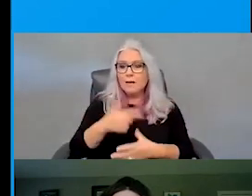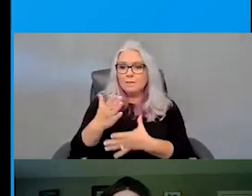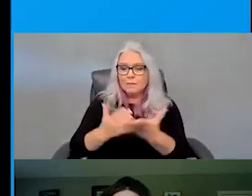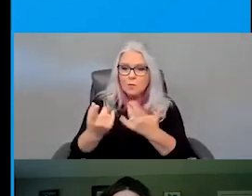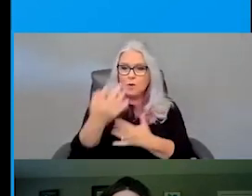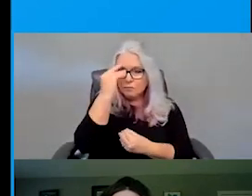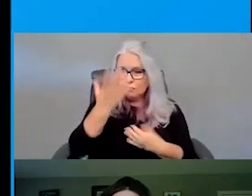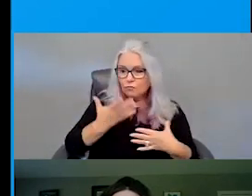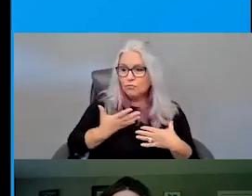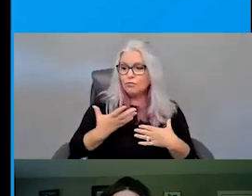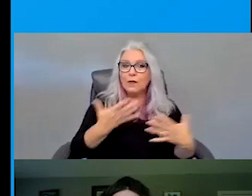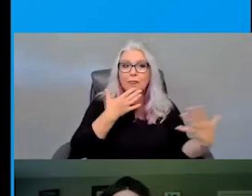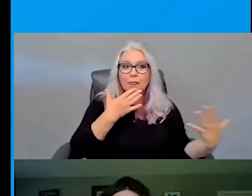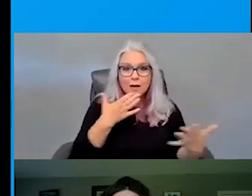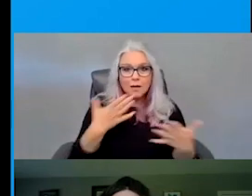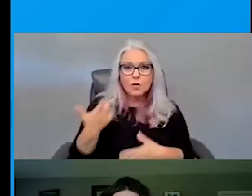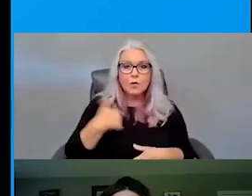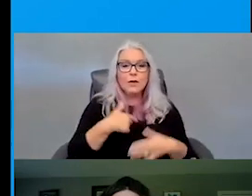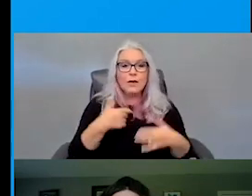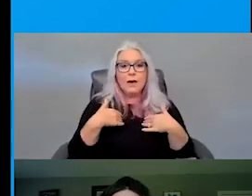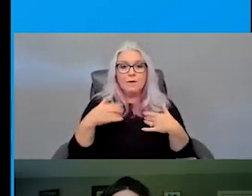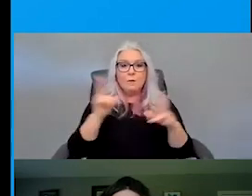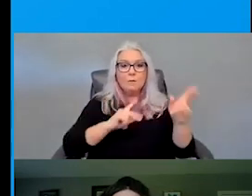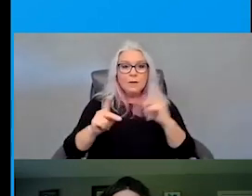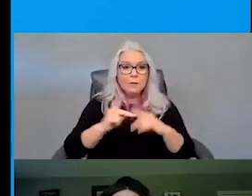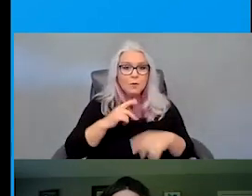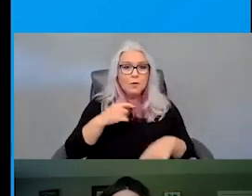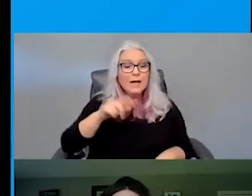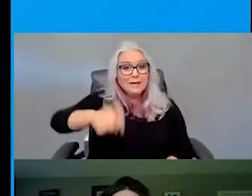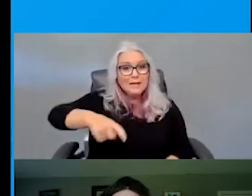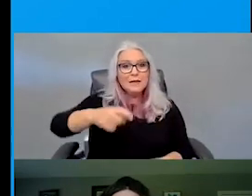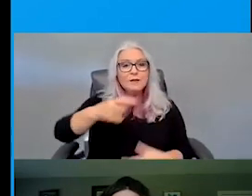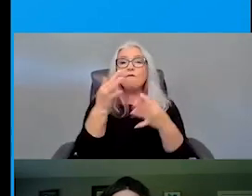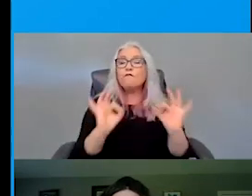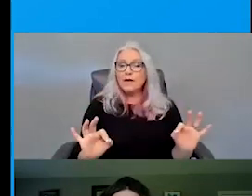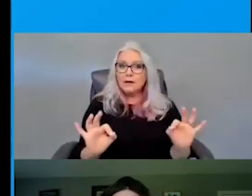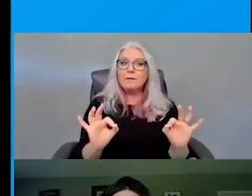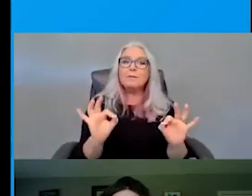Thank you. We had counties we need to do Freedom of Information Act. These are counties that border each other.